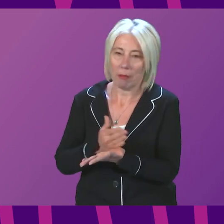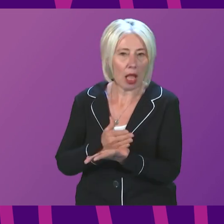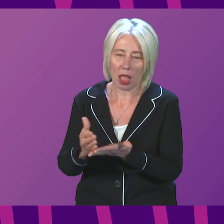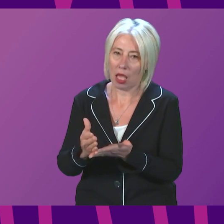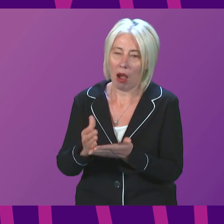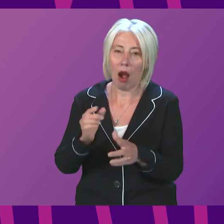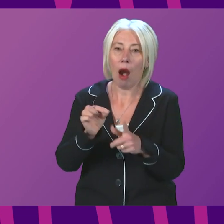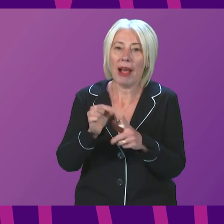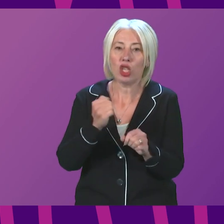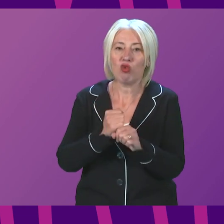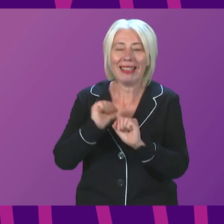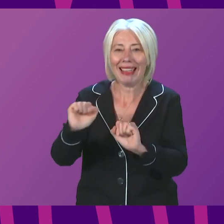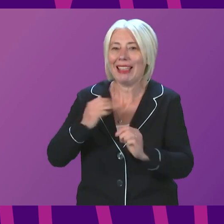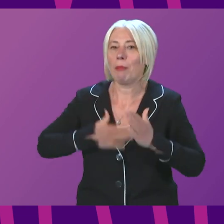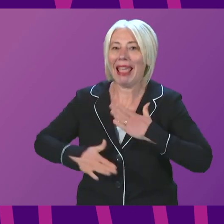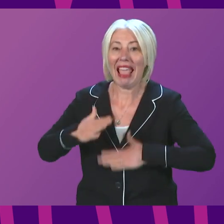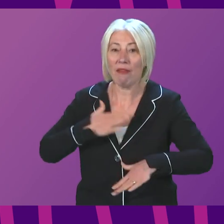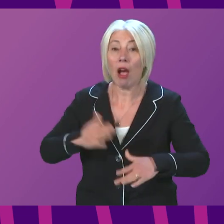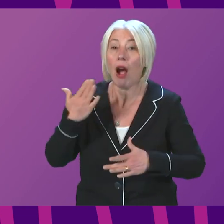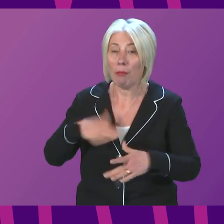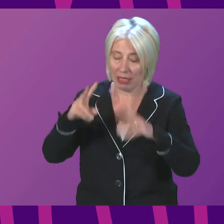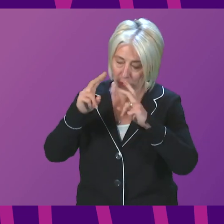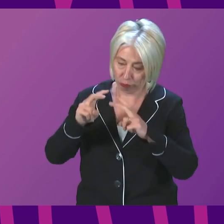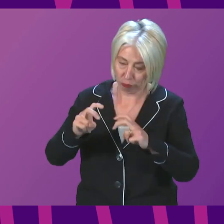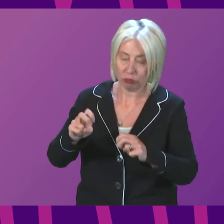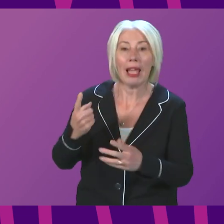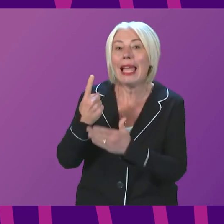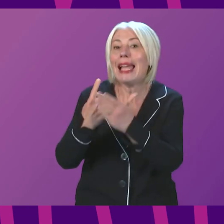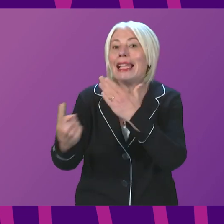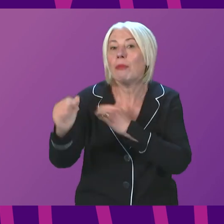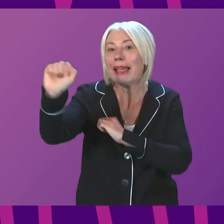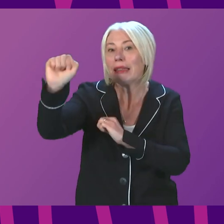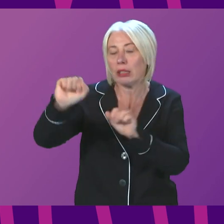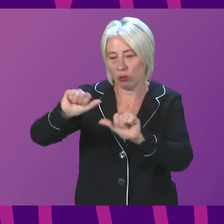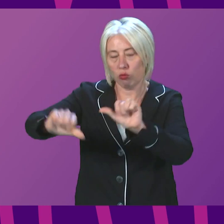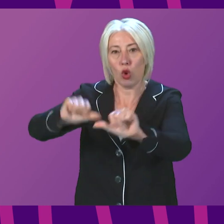Patrick Grady’s behaviour was investigated by an independent process—an independent